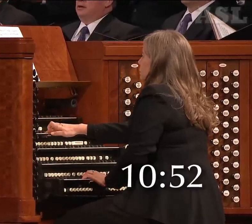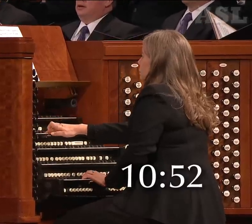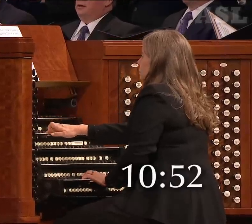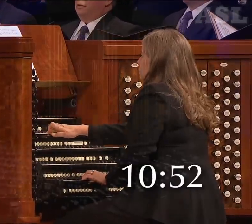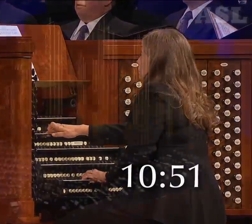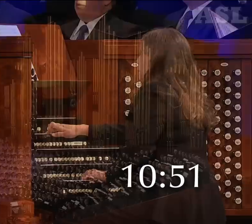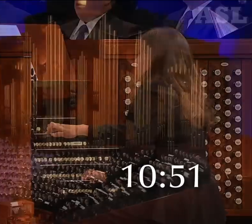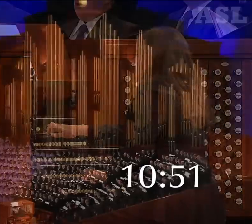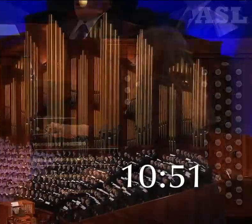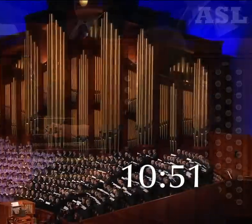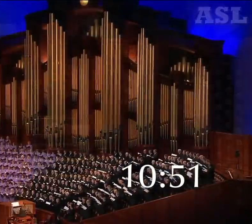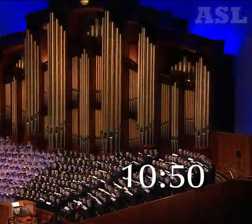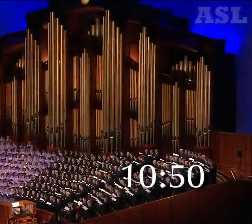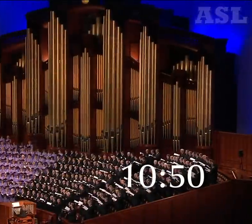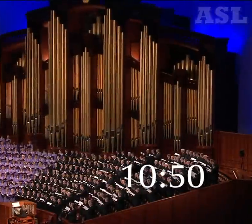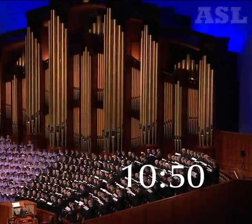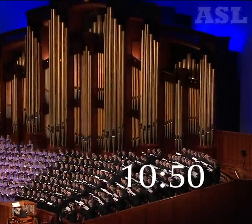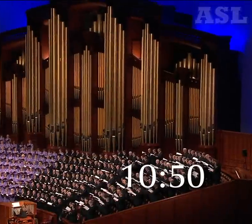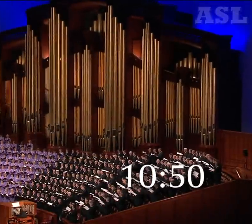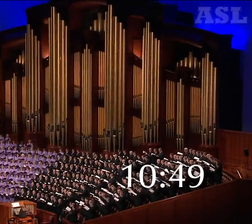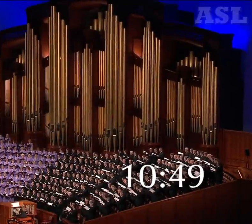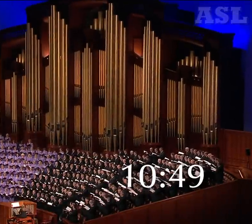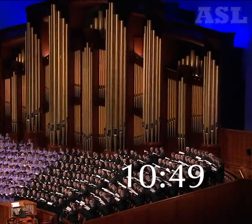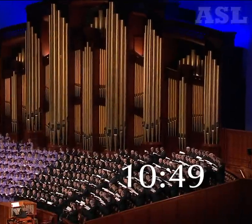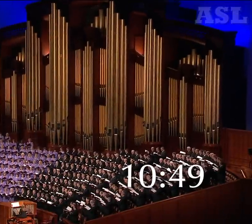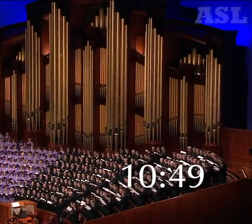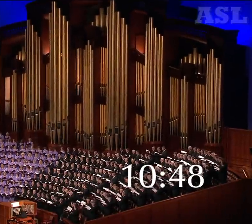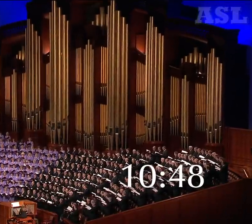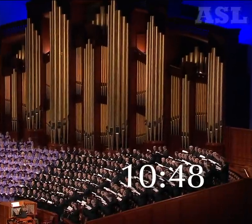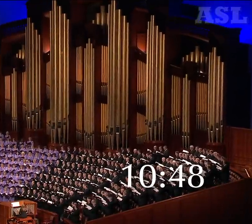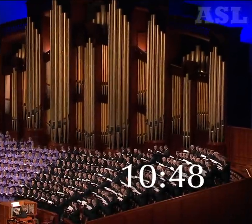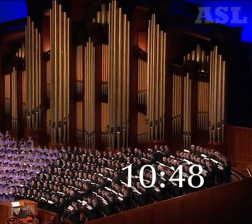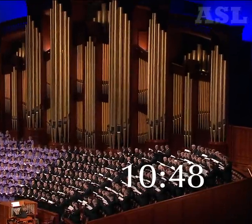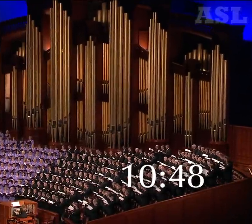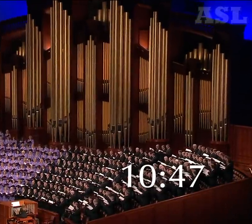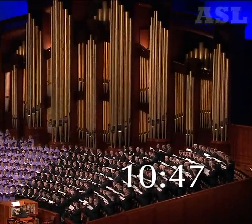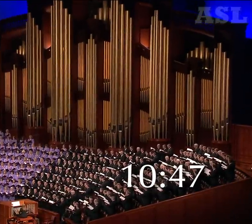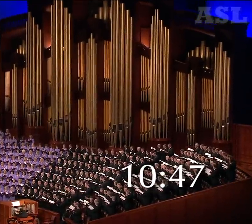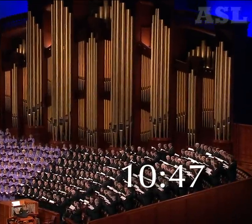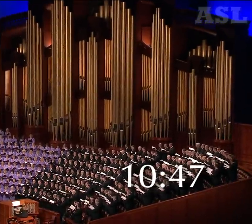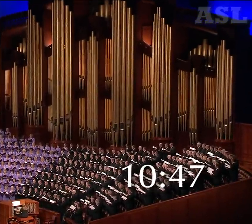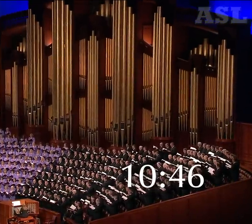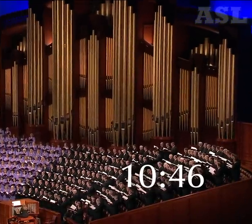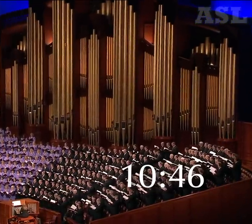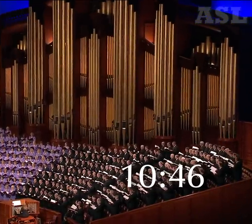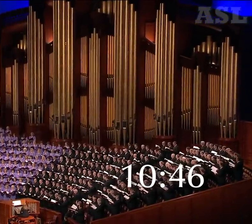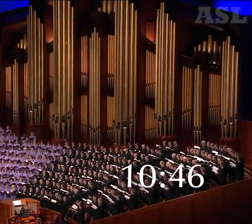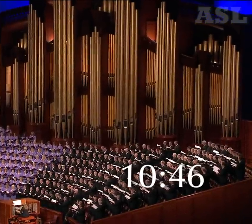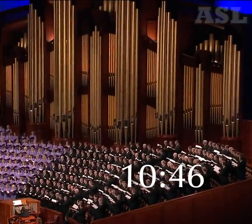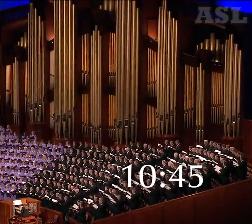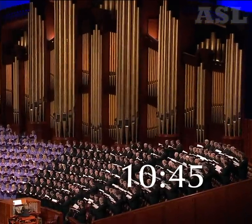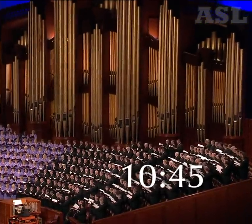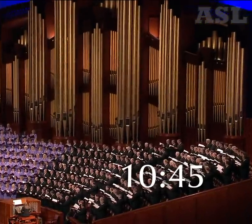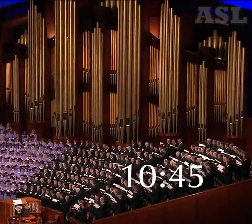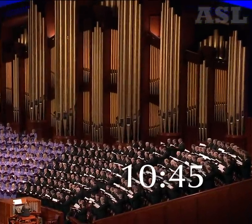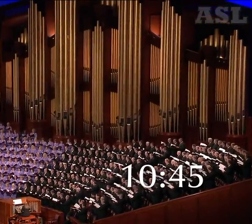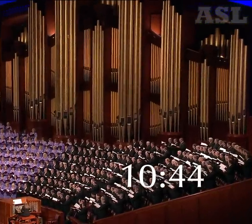THIS IS THE ENGLISH CLOSED CAPTION CHANNEL OF THE CHURCH OF JESUS CHRIST OF LATTER-DAY SAINTS.